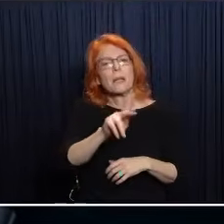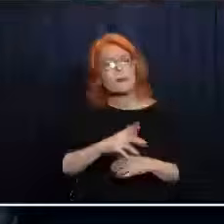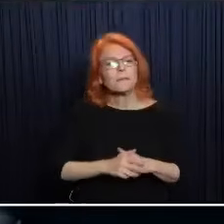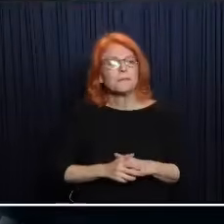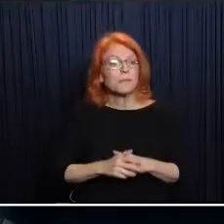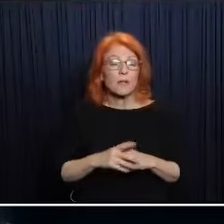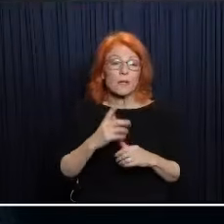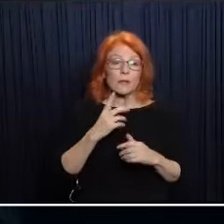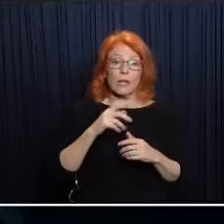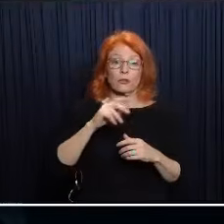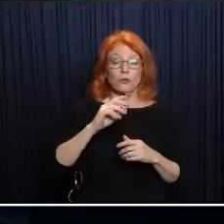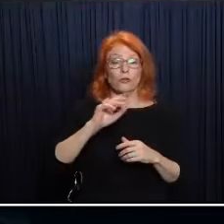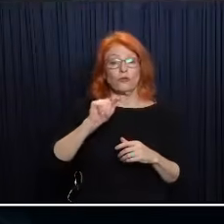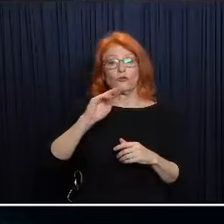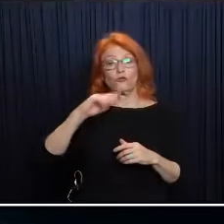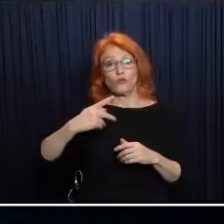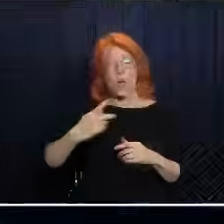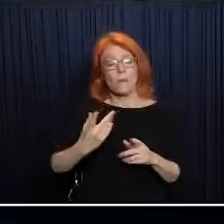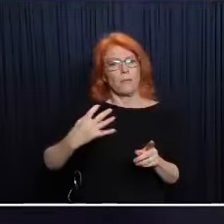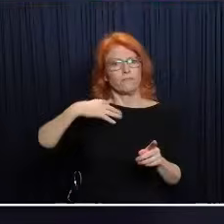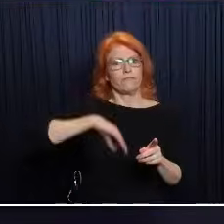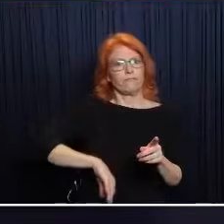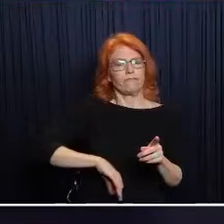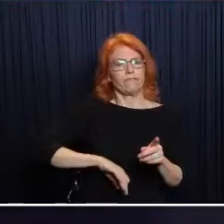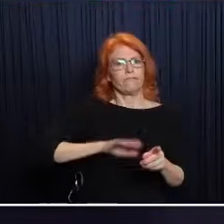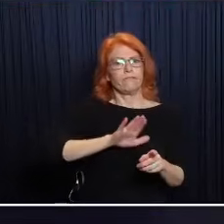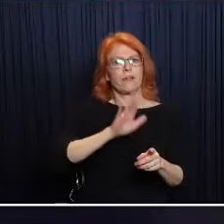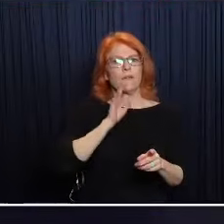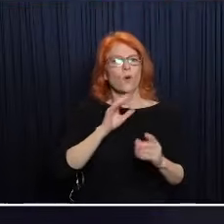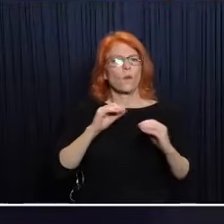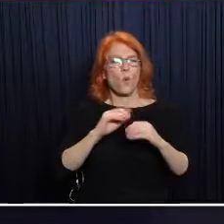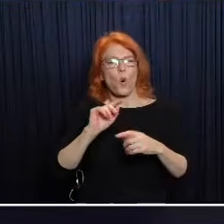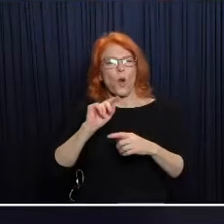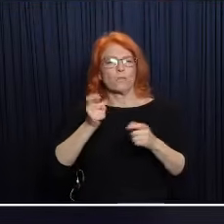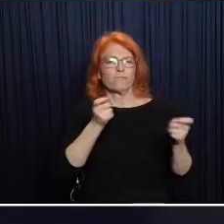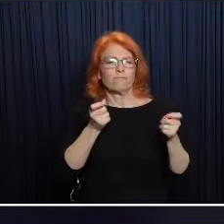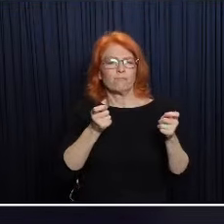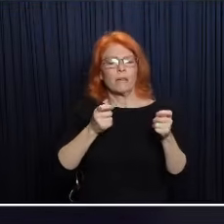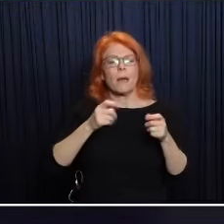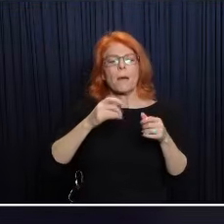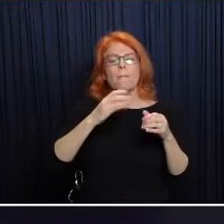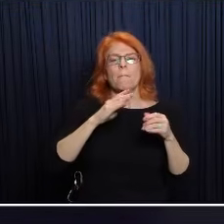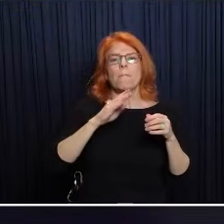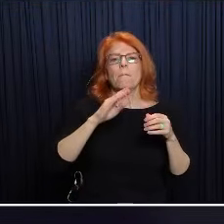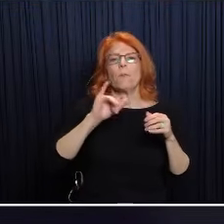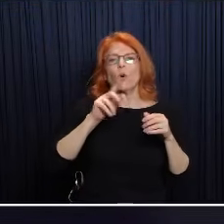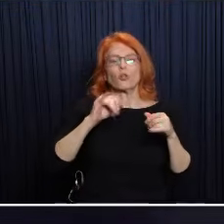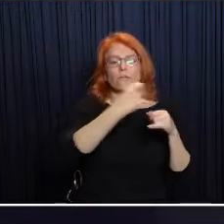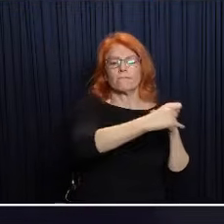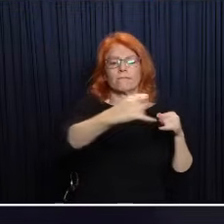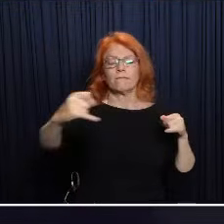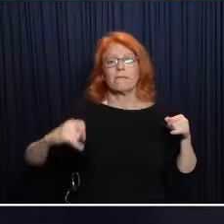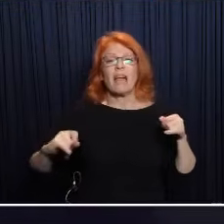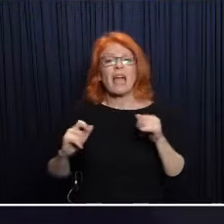VOTE. MR. CHAPLIK, LET ME START WITH YOU ON THIS NEXT QUESTION.